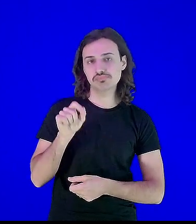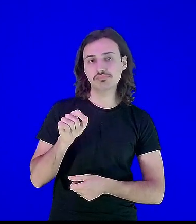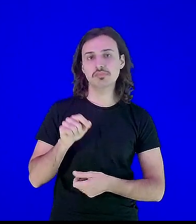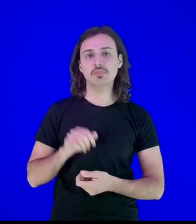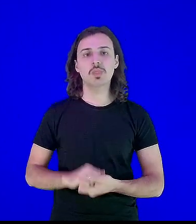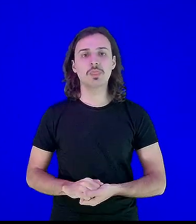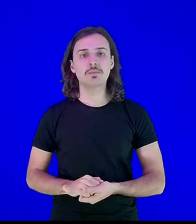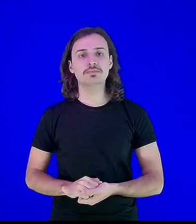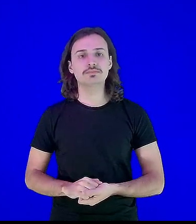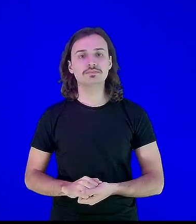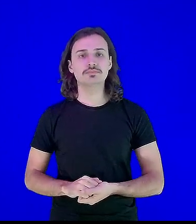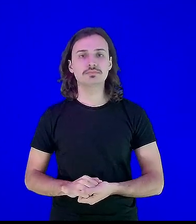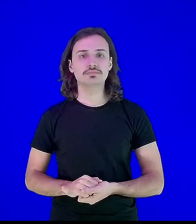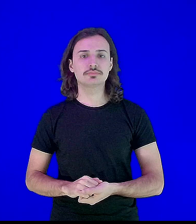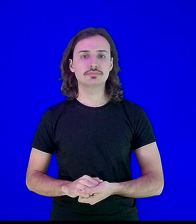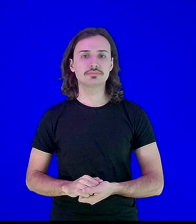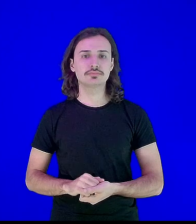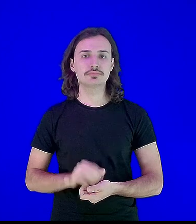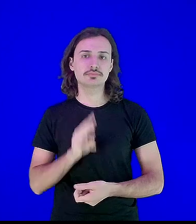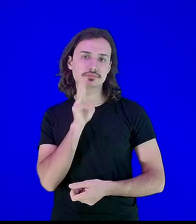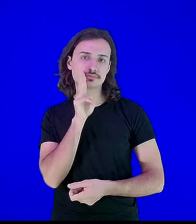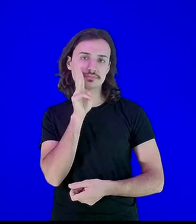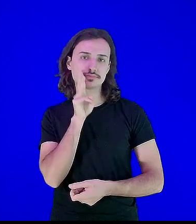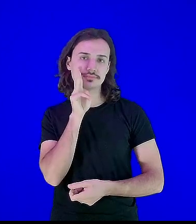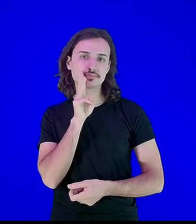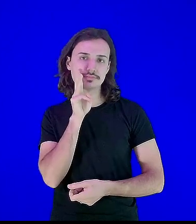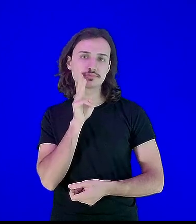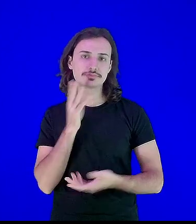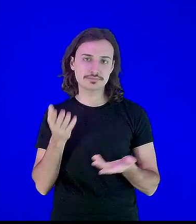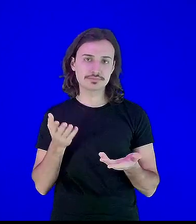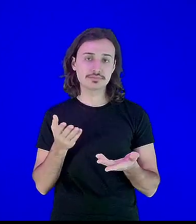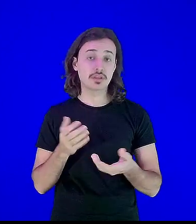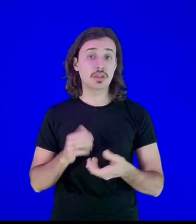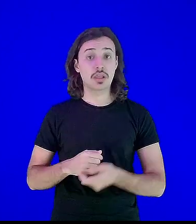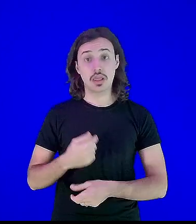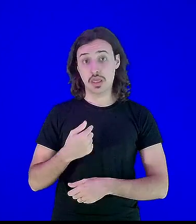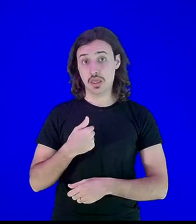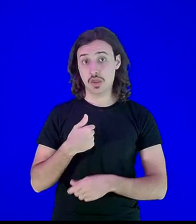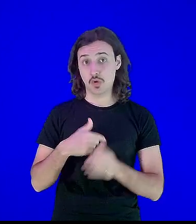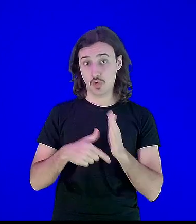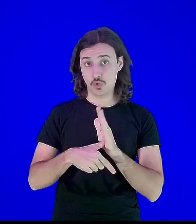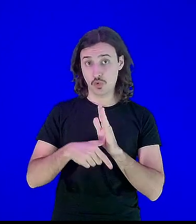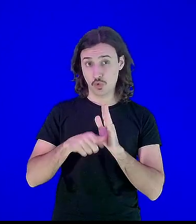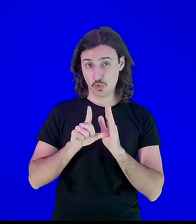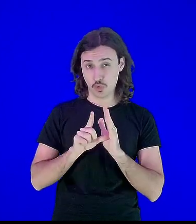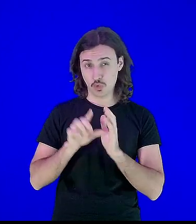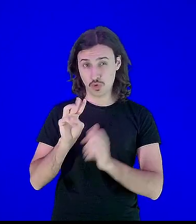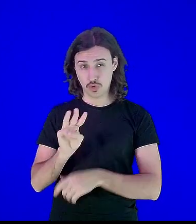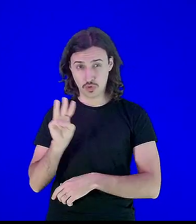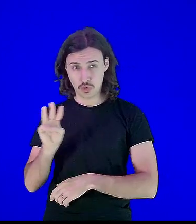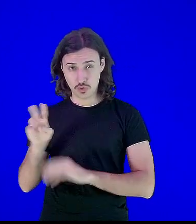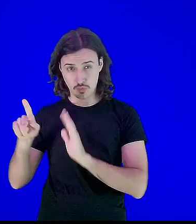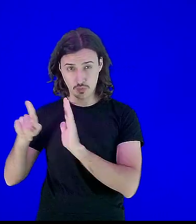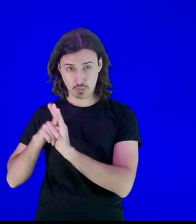and my sign is "Wallyson" I have previously registered my sign in Sign Puddle